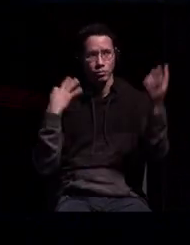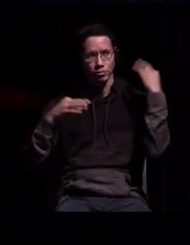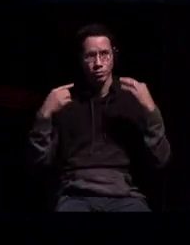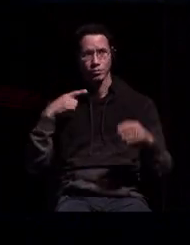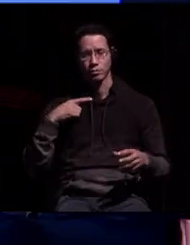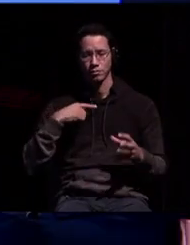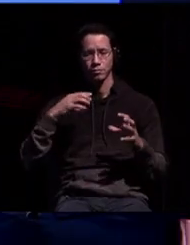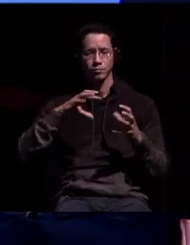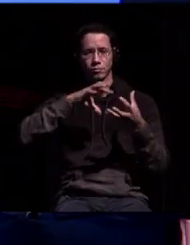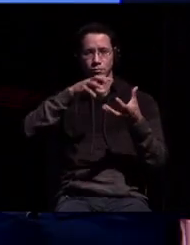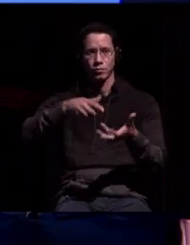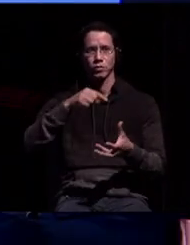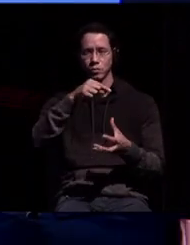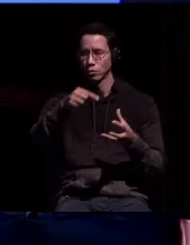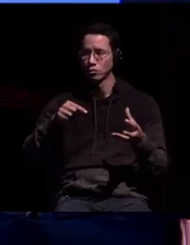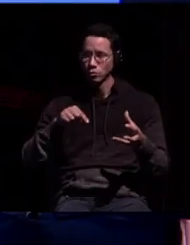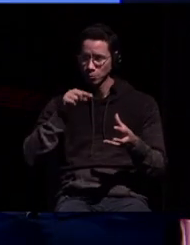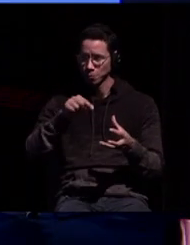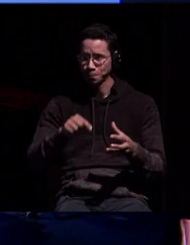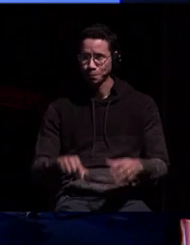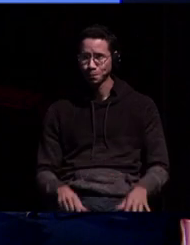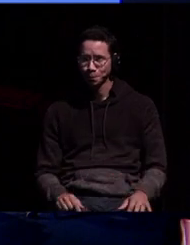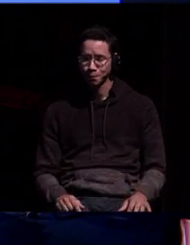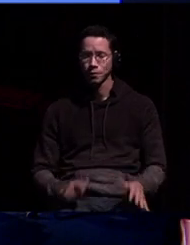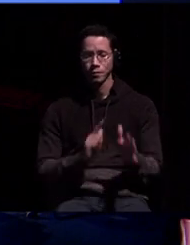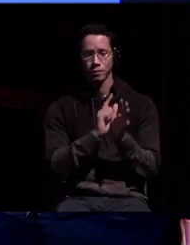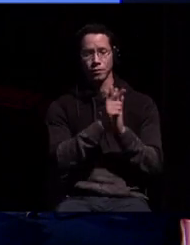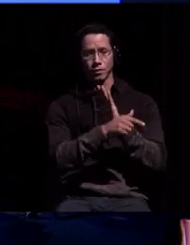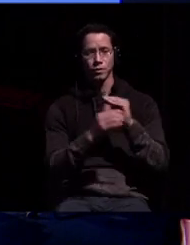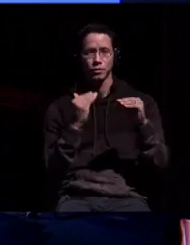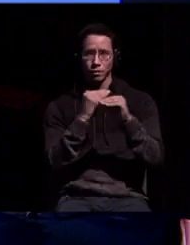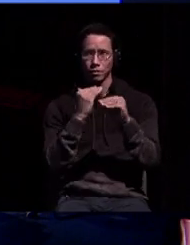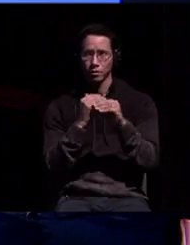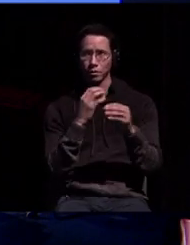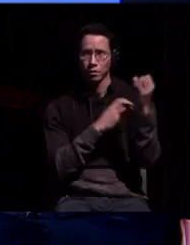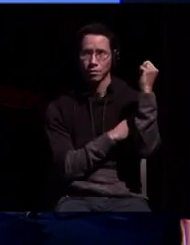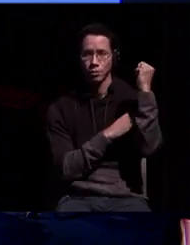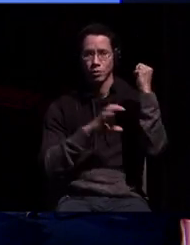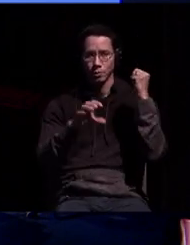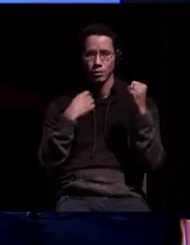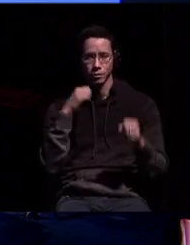gender equality and women’s empowerment and when I say incorporate gender equality and women’s